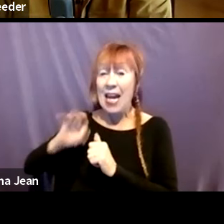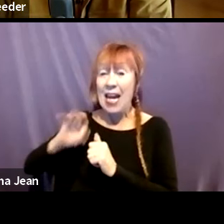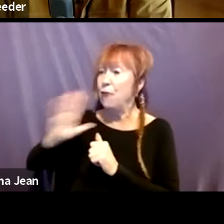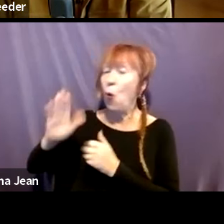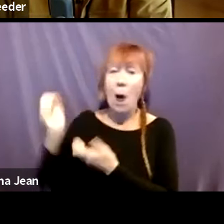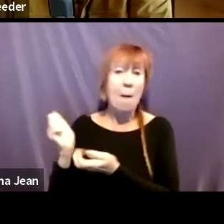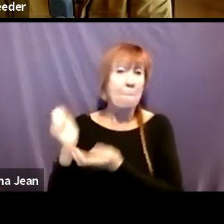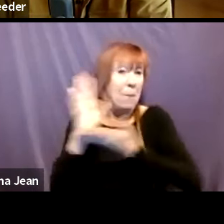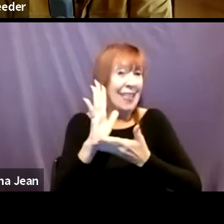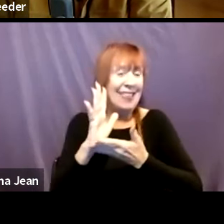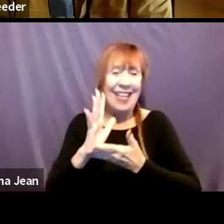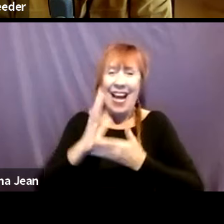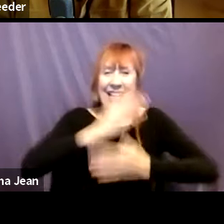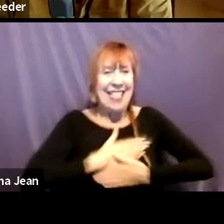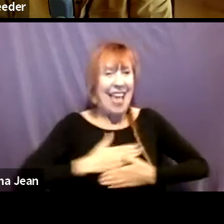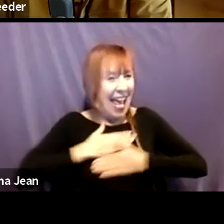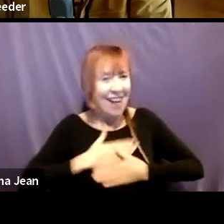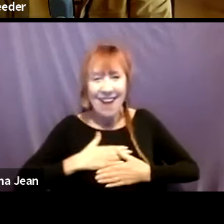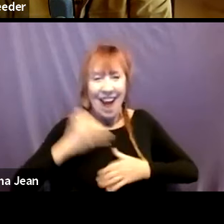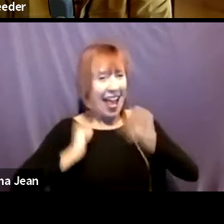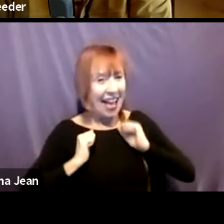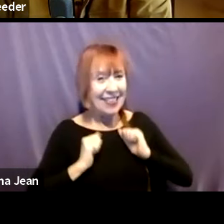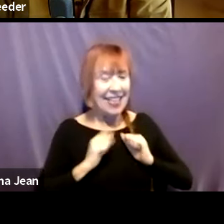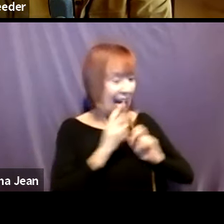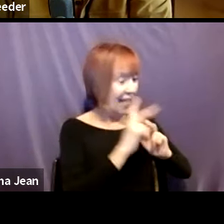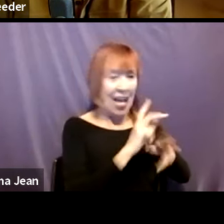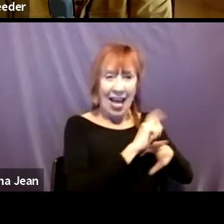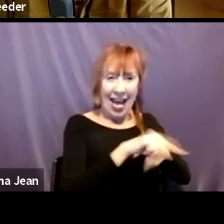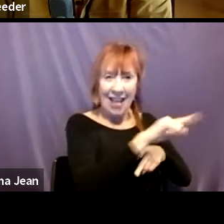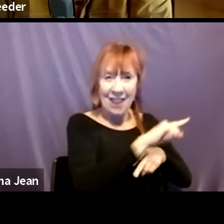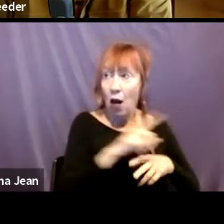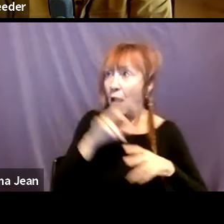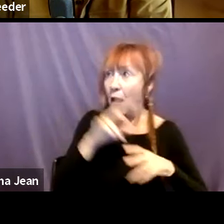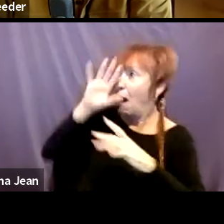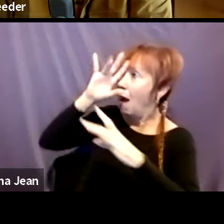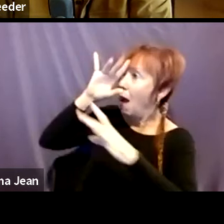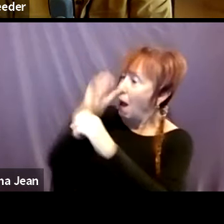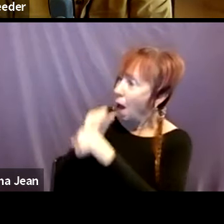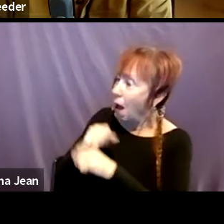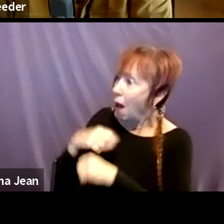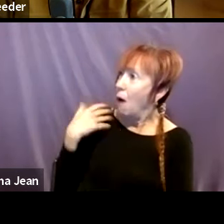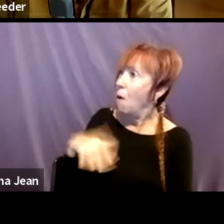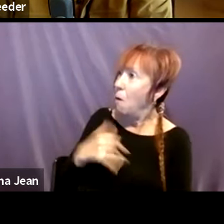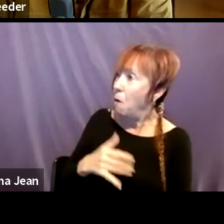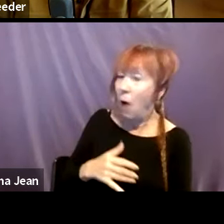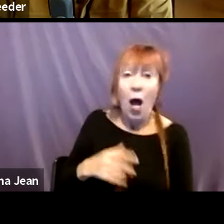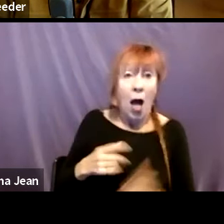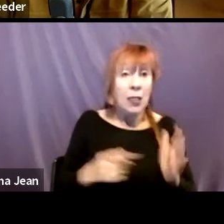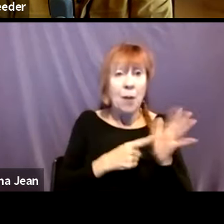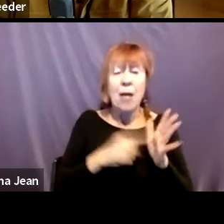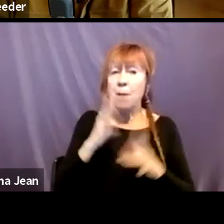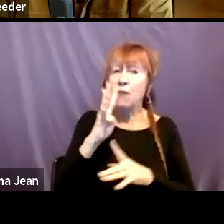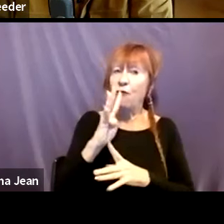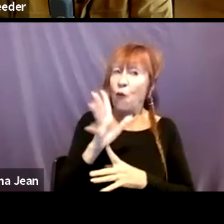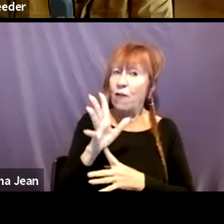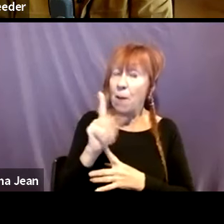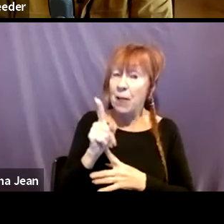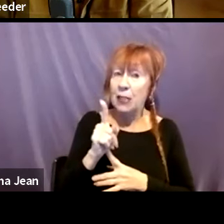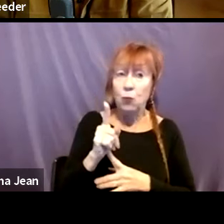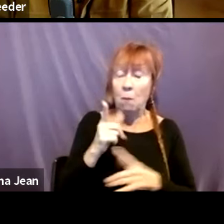and you're mesmerized the whole time, sometimes that 45 minutes flies by. I think it's a lot of just practicing,